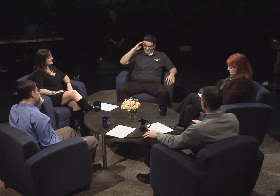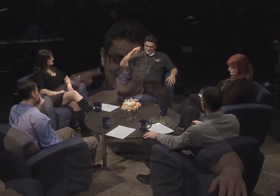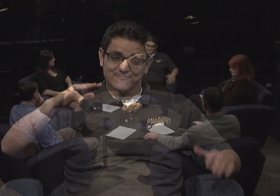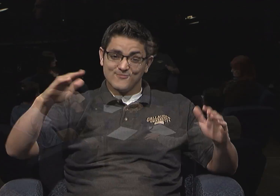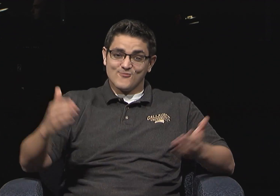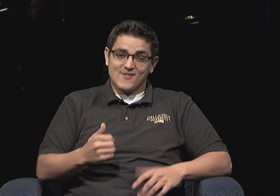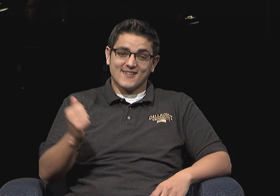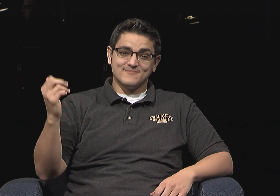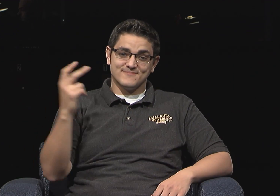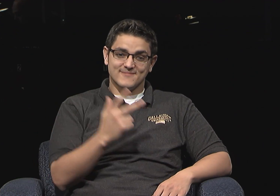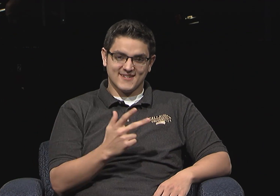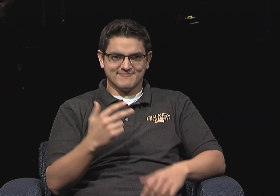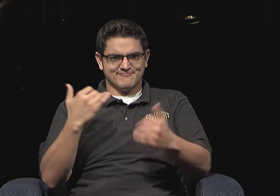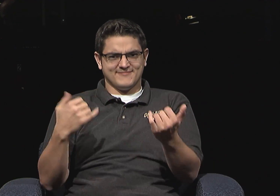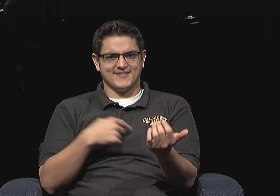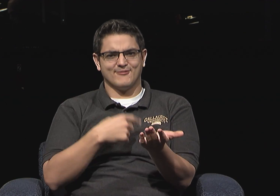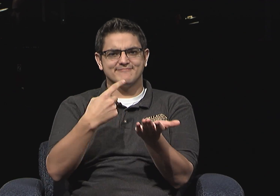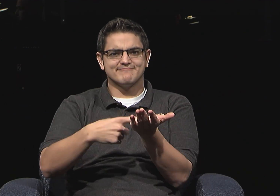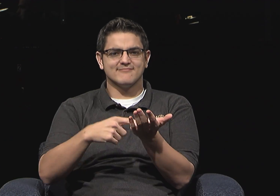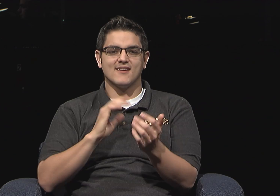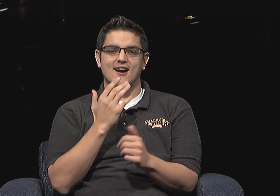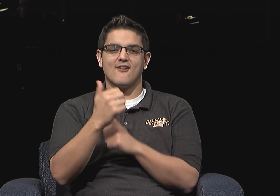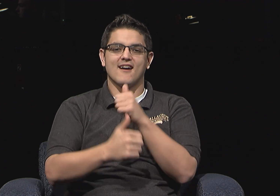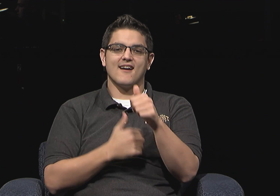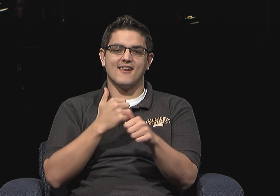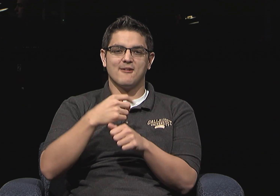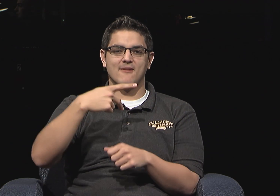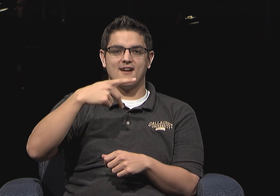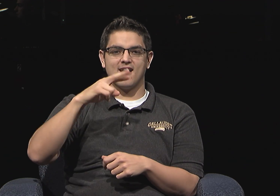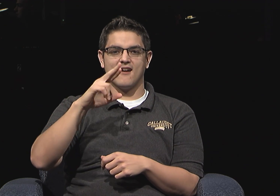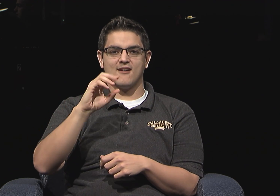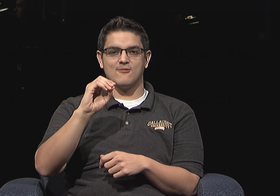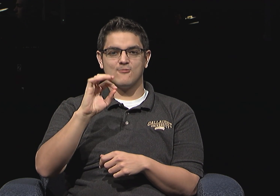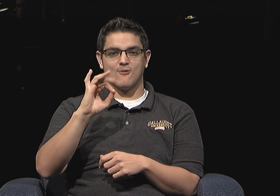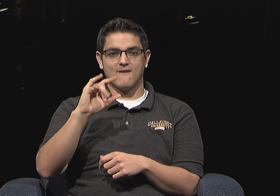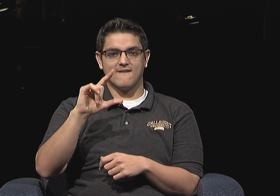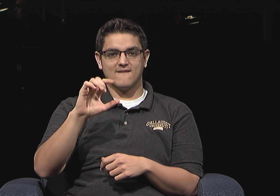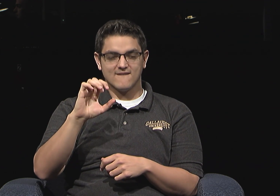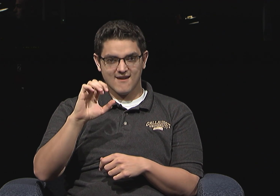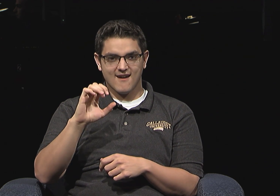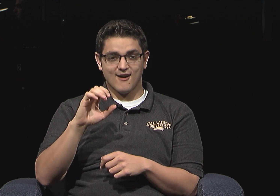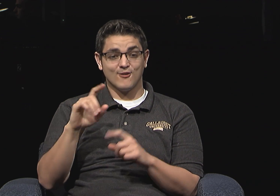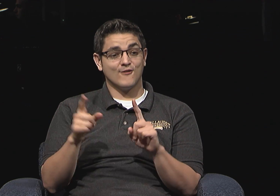Hi, welcome back. We're talking about our first alumni profile.